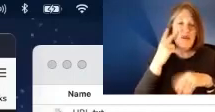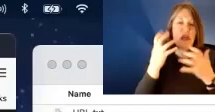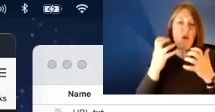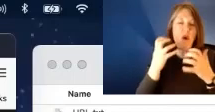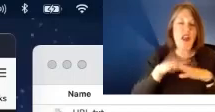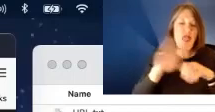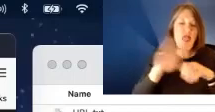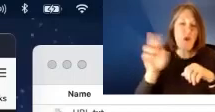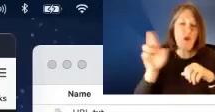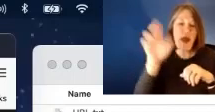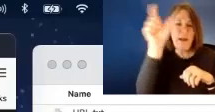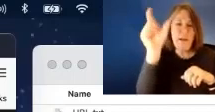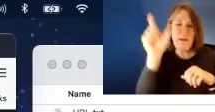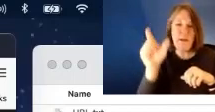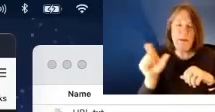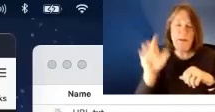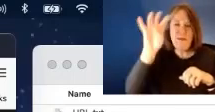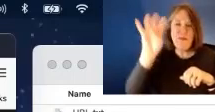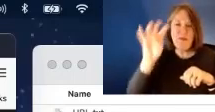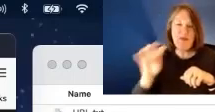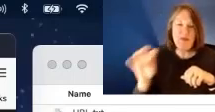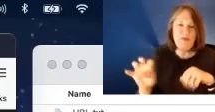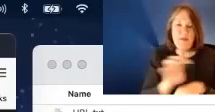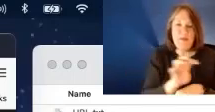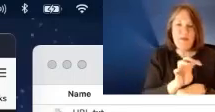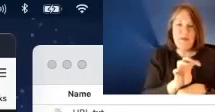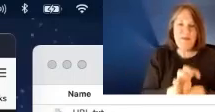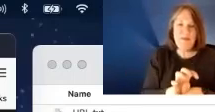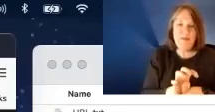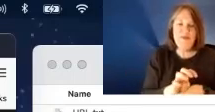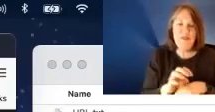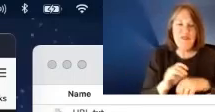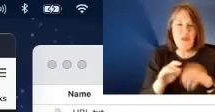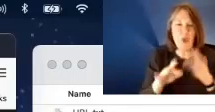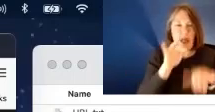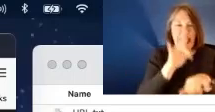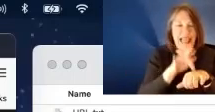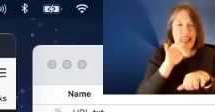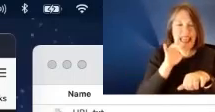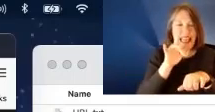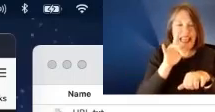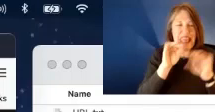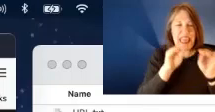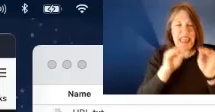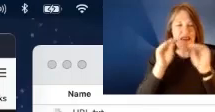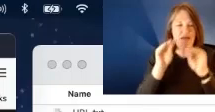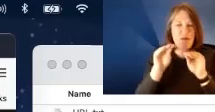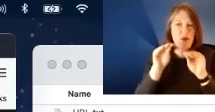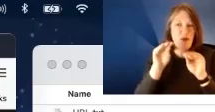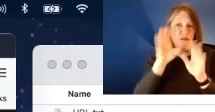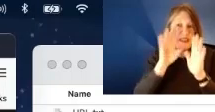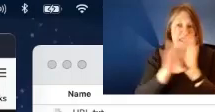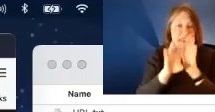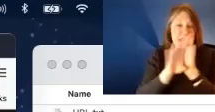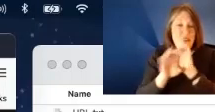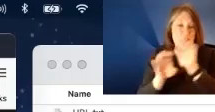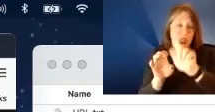07:00:52 You click here, you move the image over to the left, and now you can see that